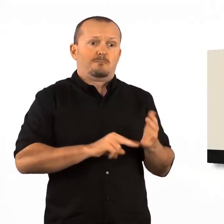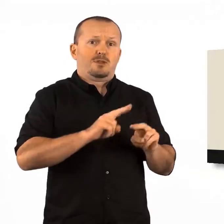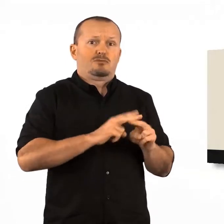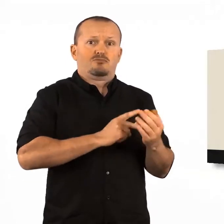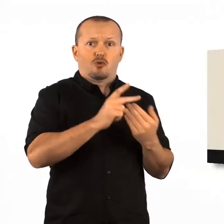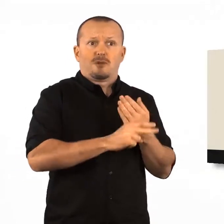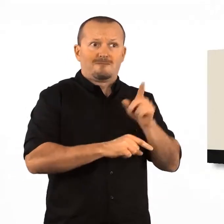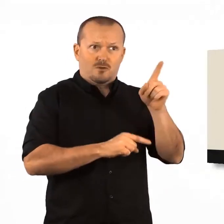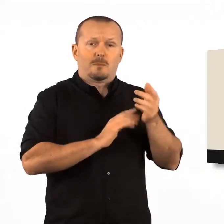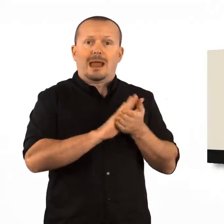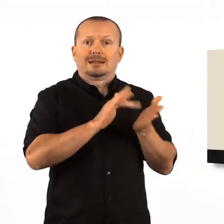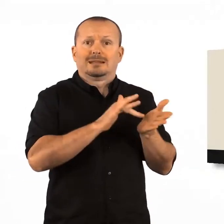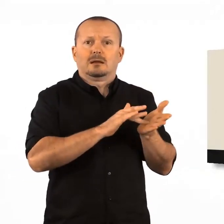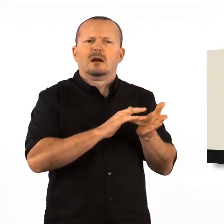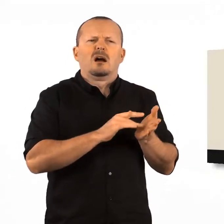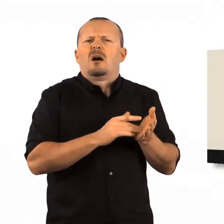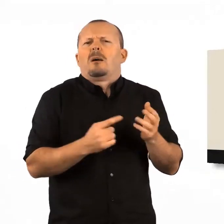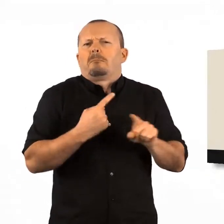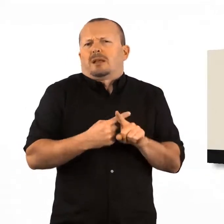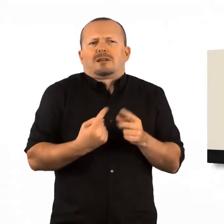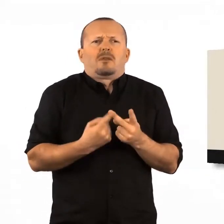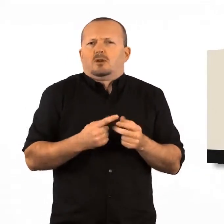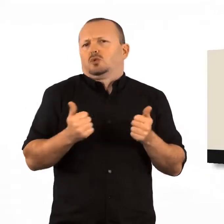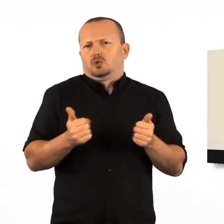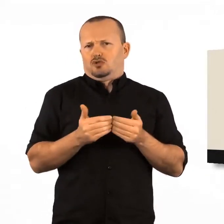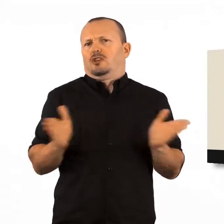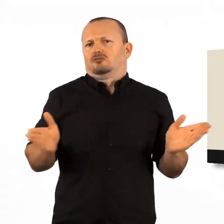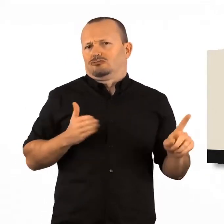but their actually just really good general language strategies so the first one and the